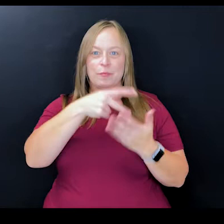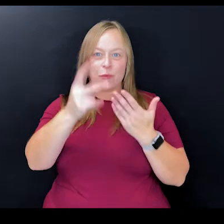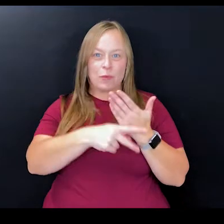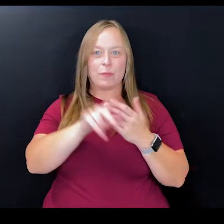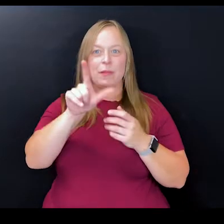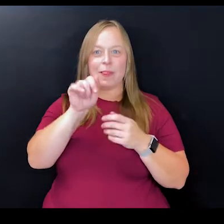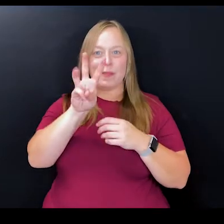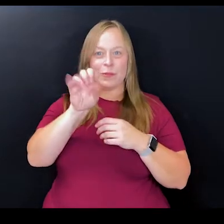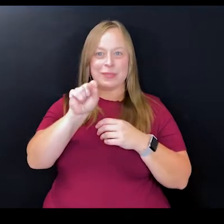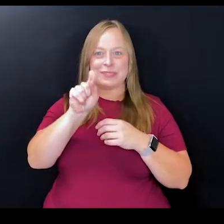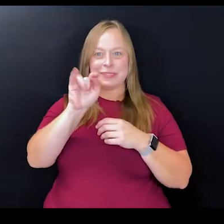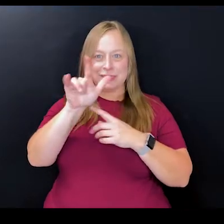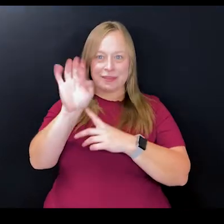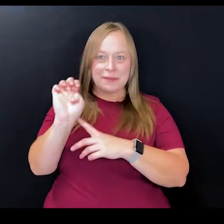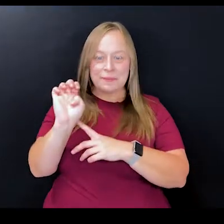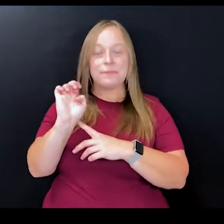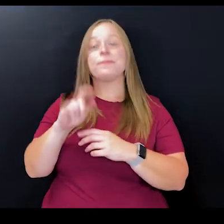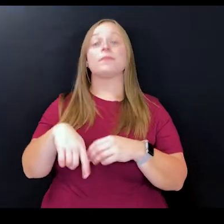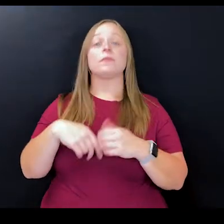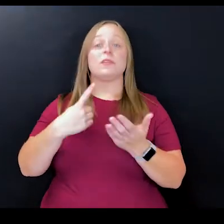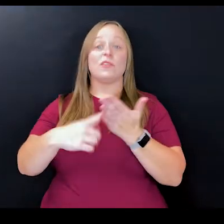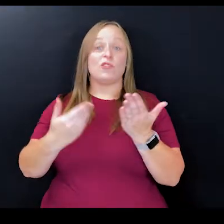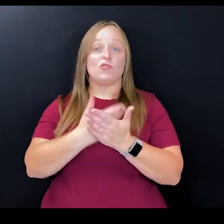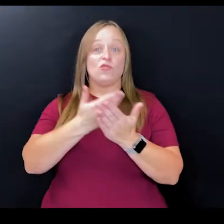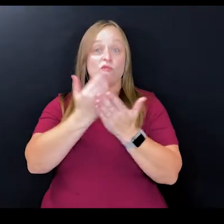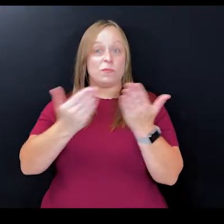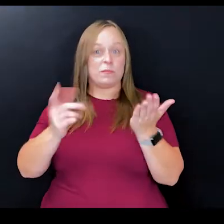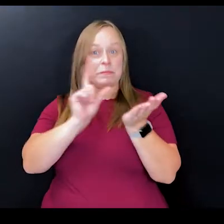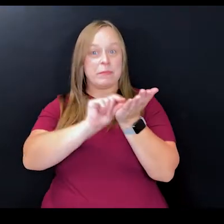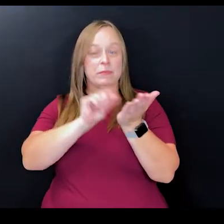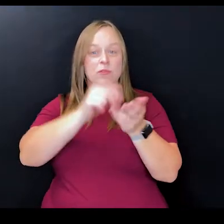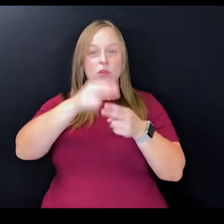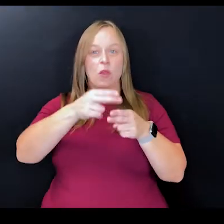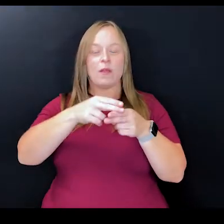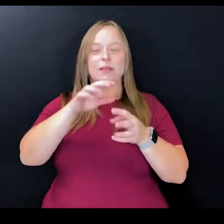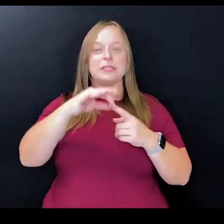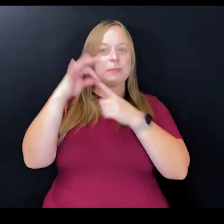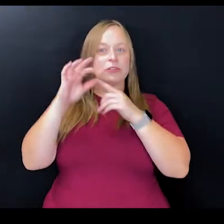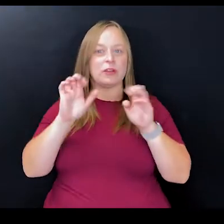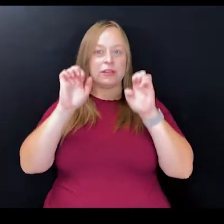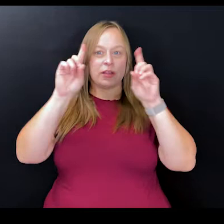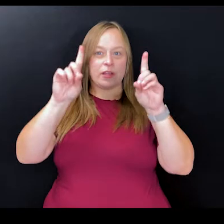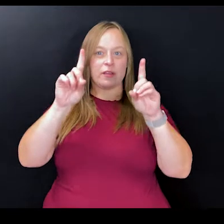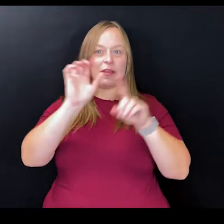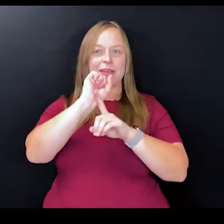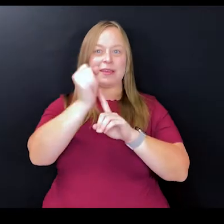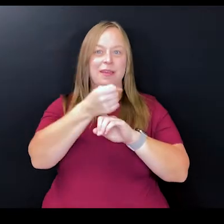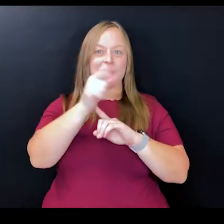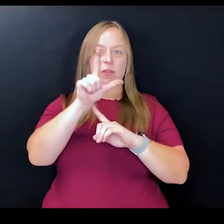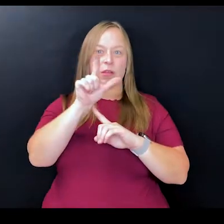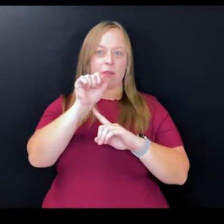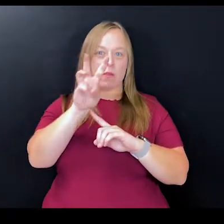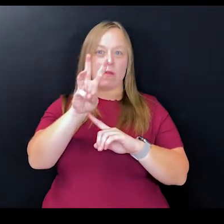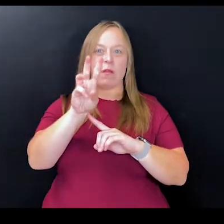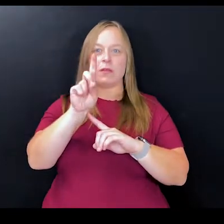Lewis Steele. We are going to discuss a new resource publication called "Special Education Case Law Digest"